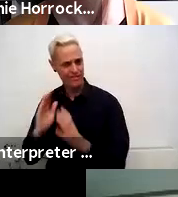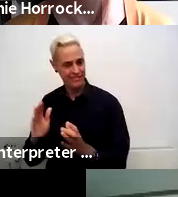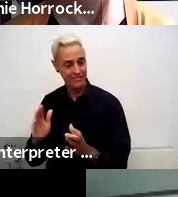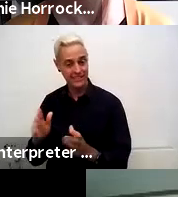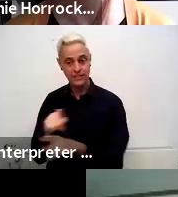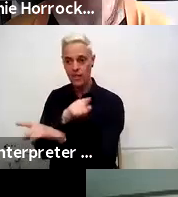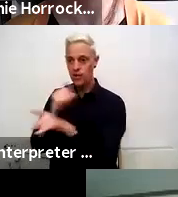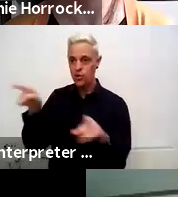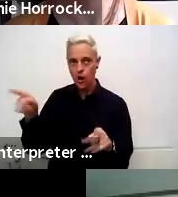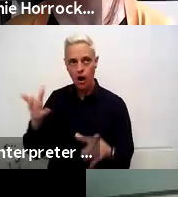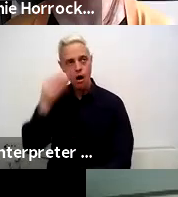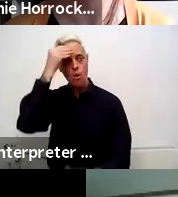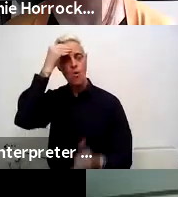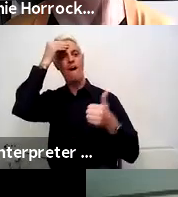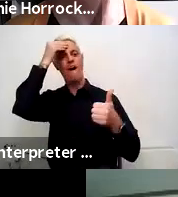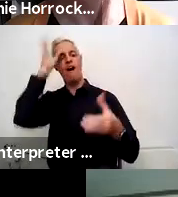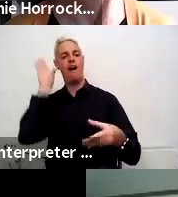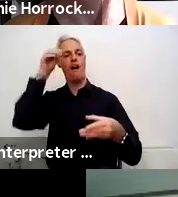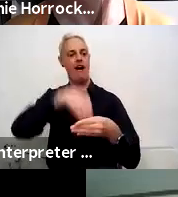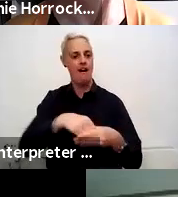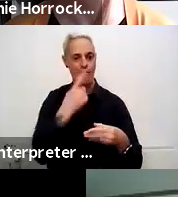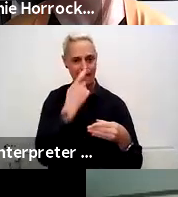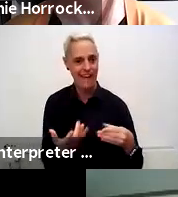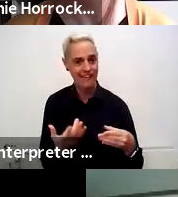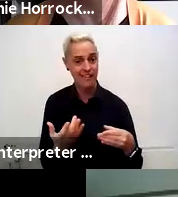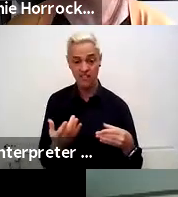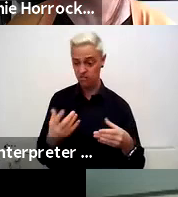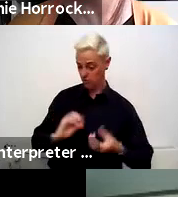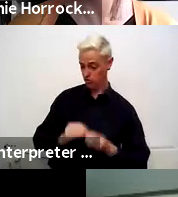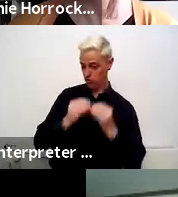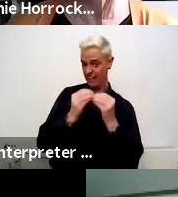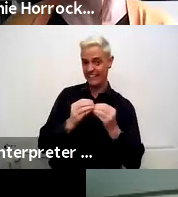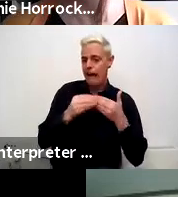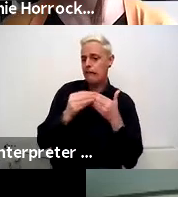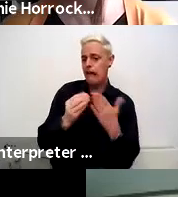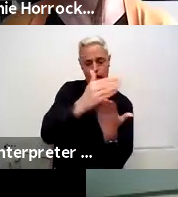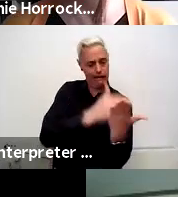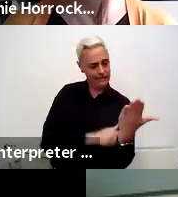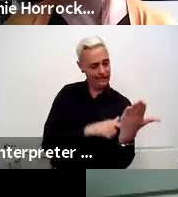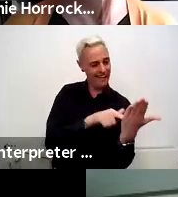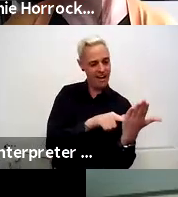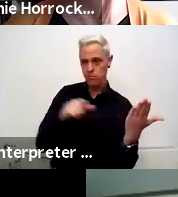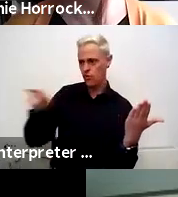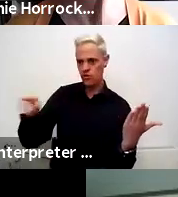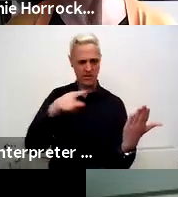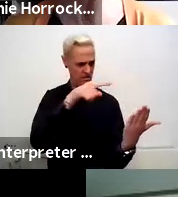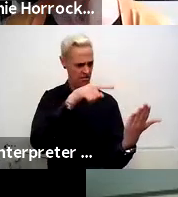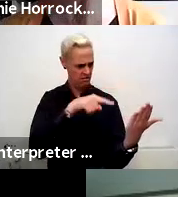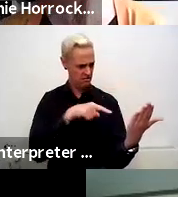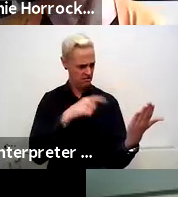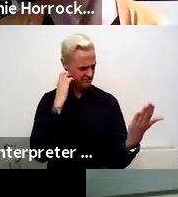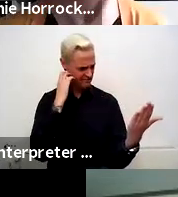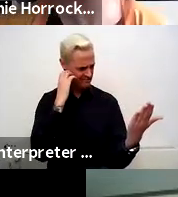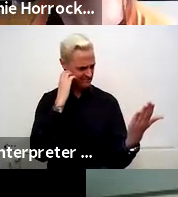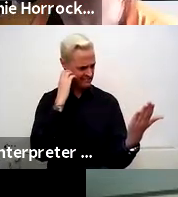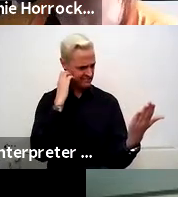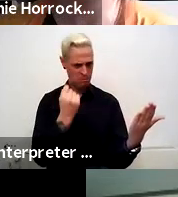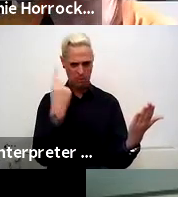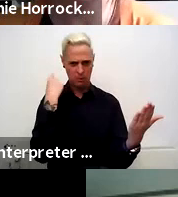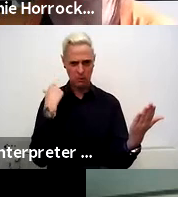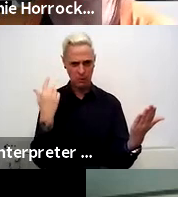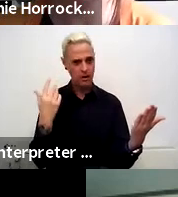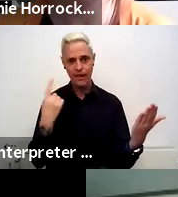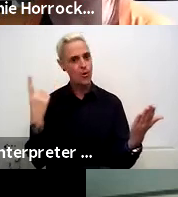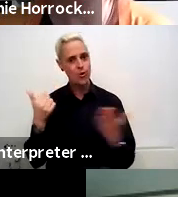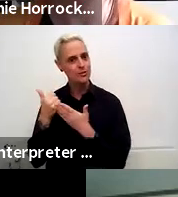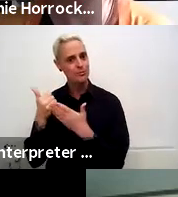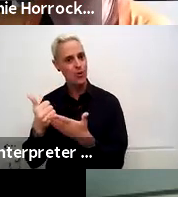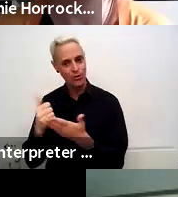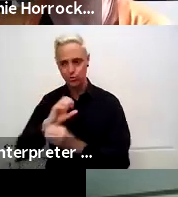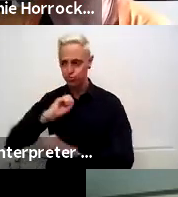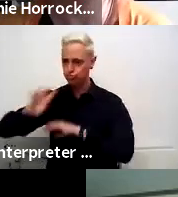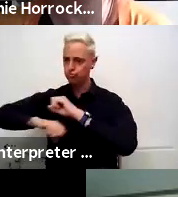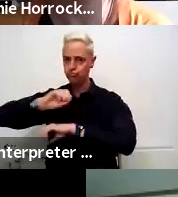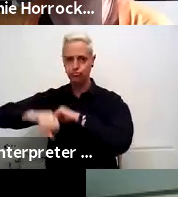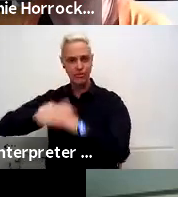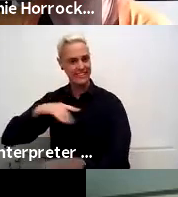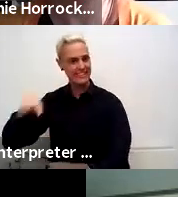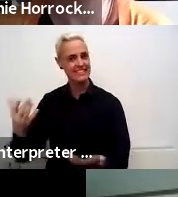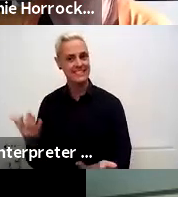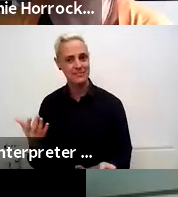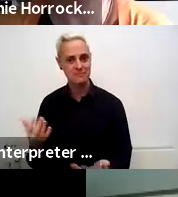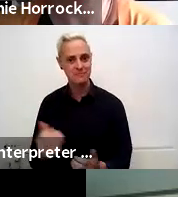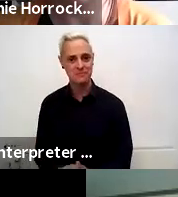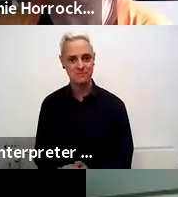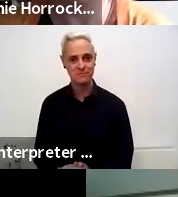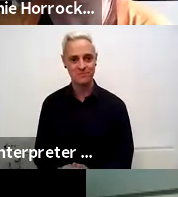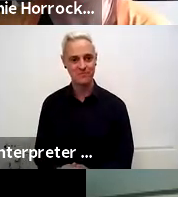So you can feel you understand that because we can put together a user guide. But if if you're not, if you're not comfortable using that guide or understanding it, you'll need someone there to help you through it all.